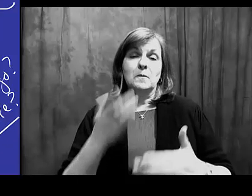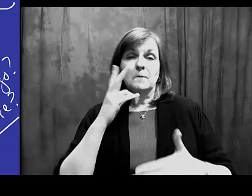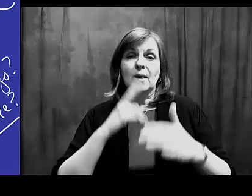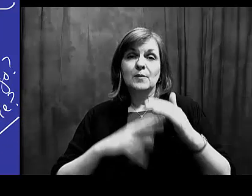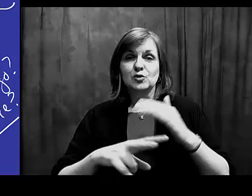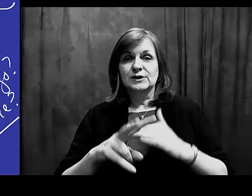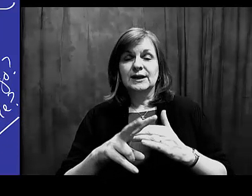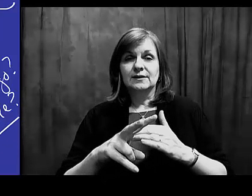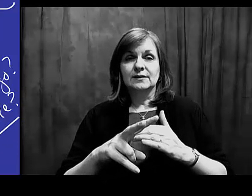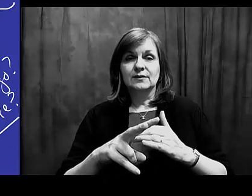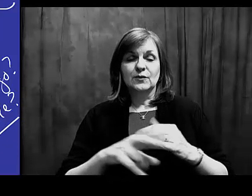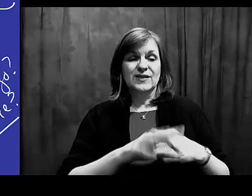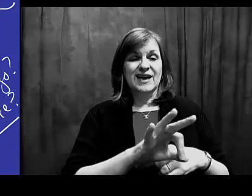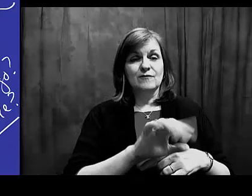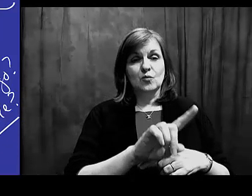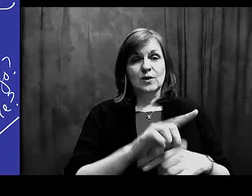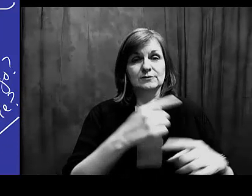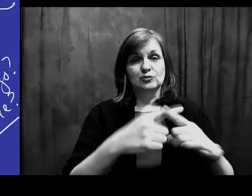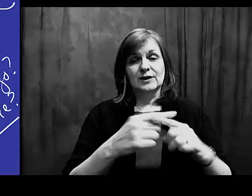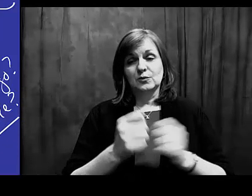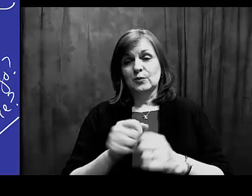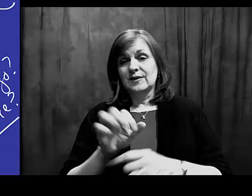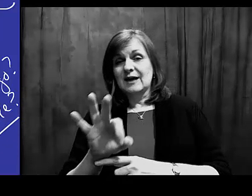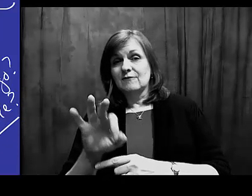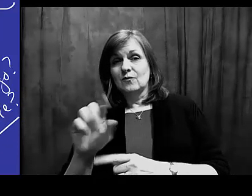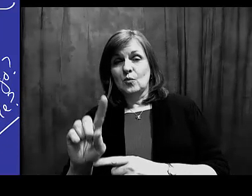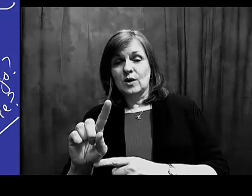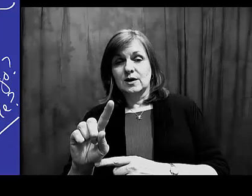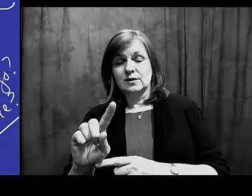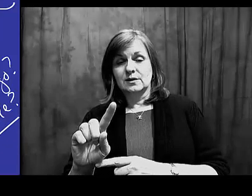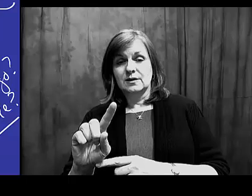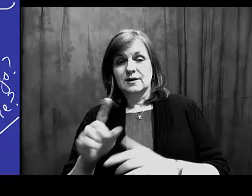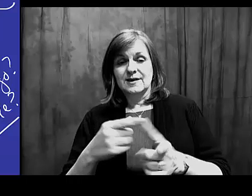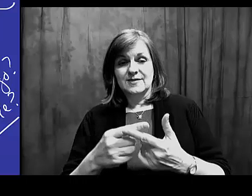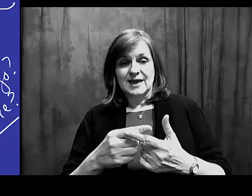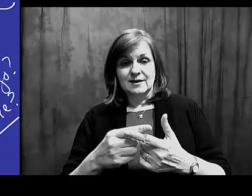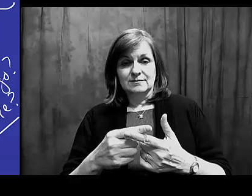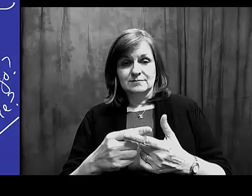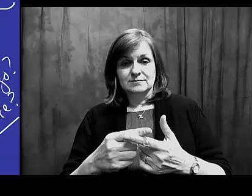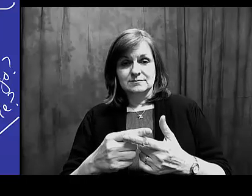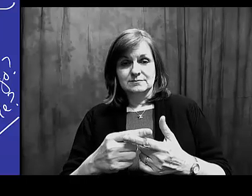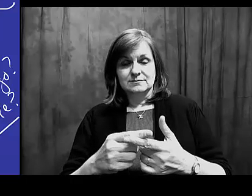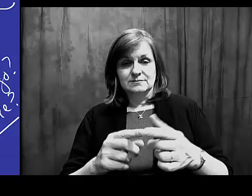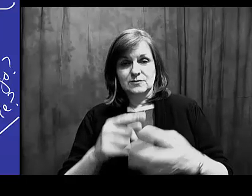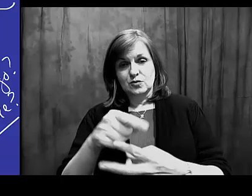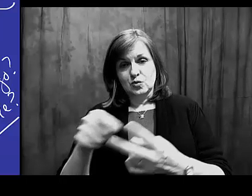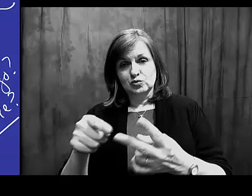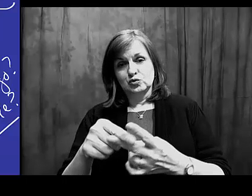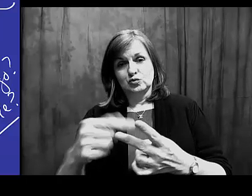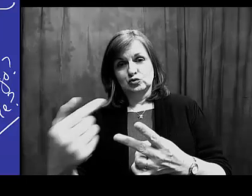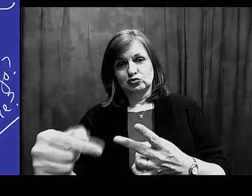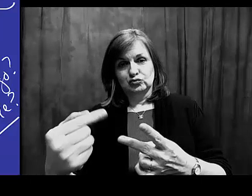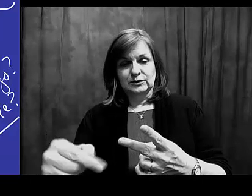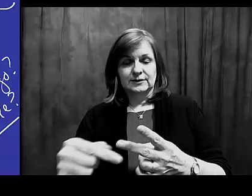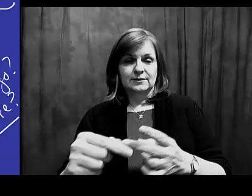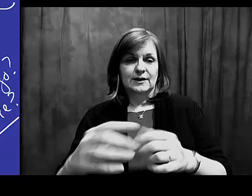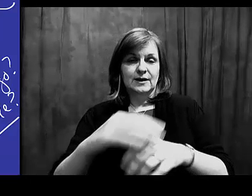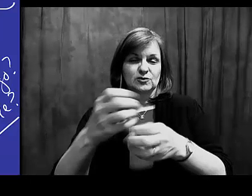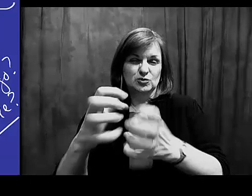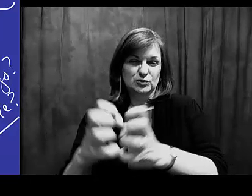well as you might predict it comes back in the next generation when he crosses two of the F1's